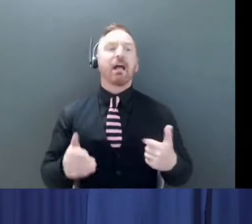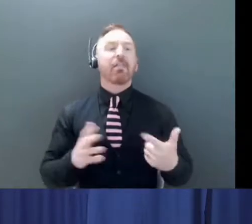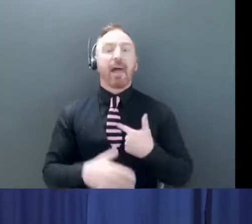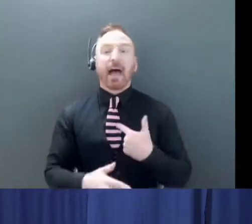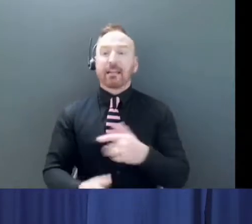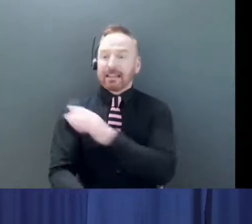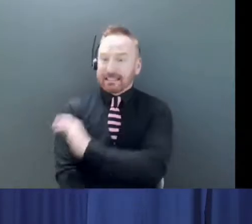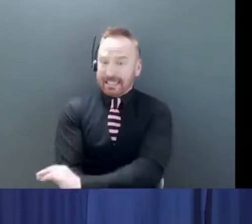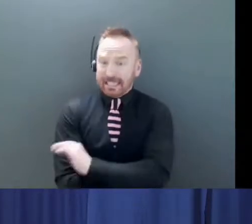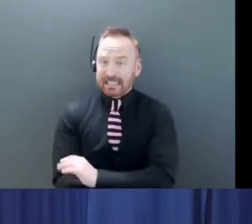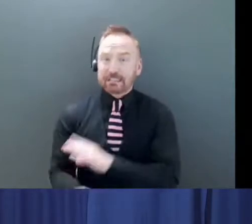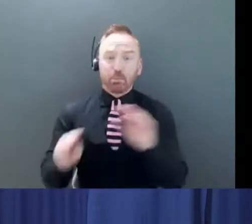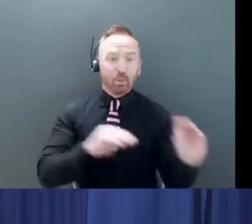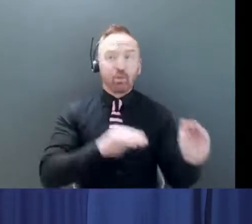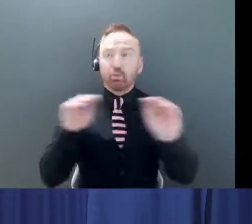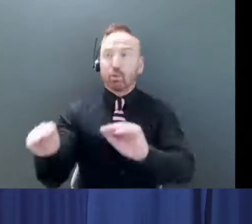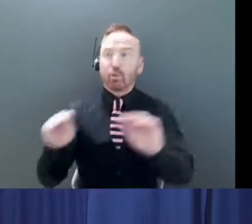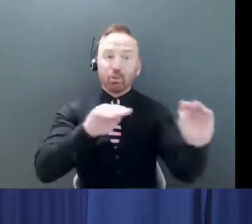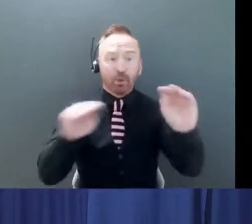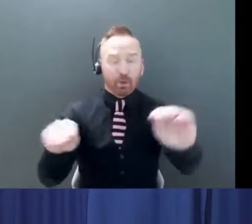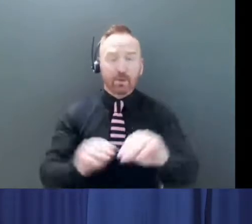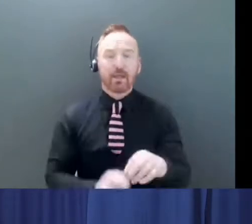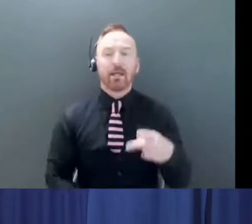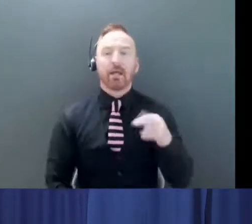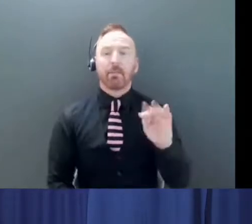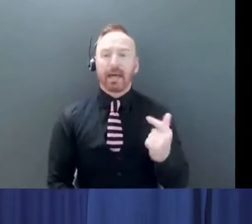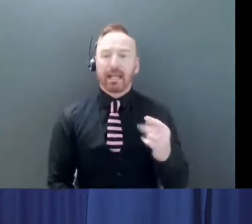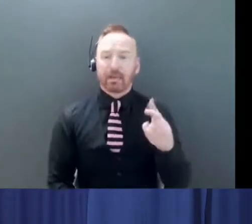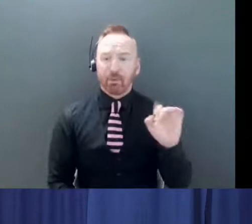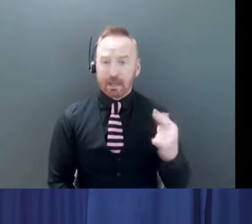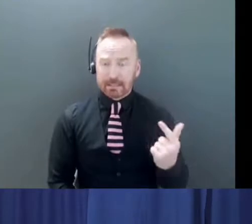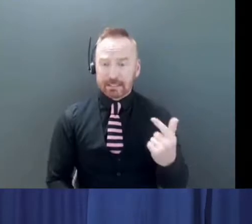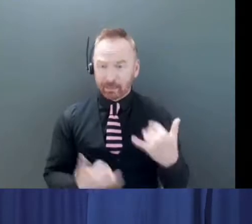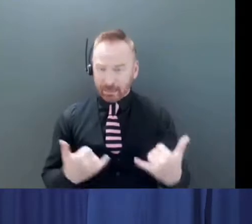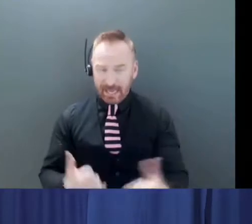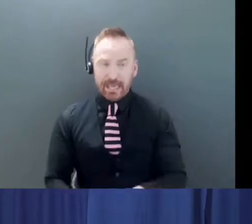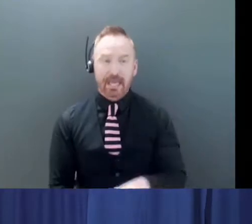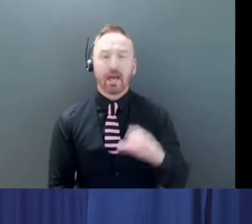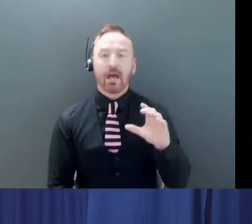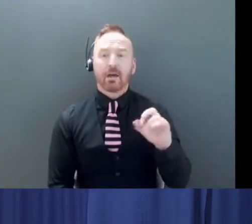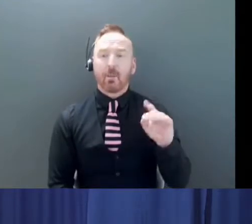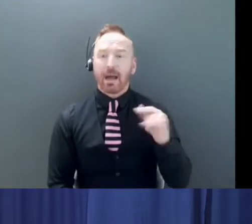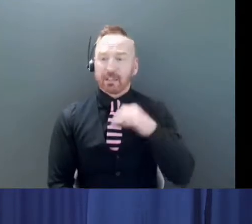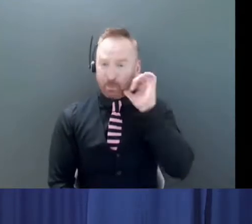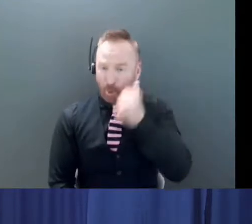They are in Pelley Crossing today, Carmacs tomorrow, and Dawson City on Friday.